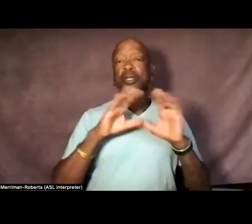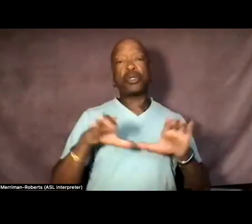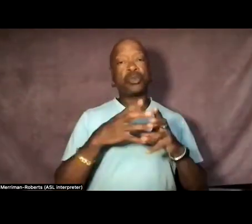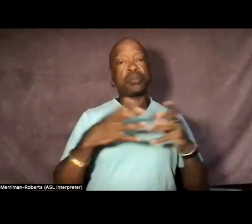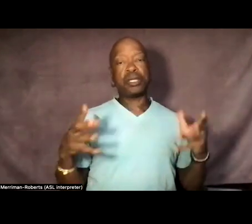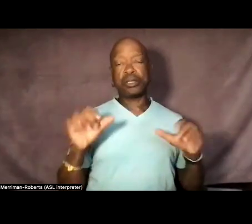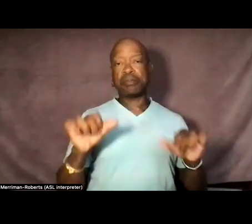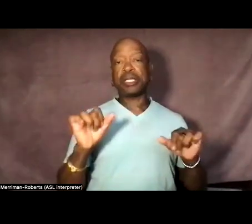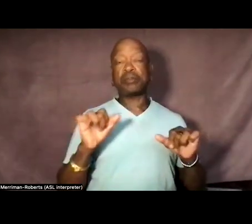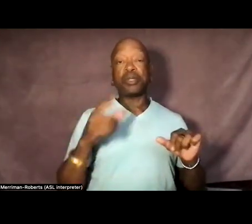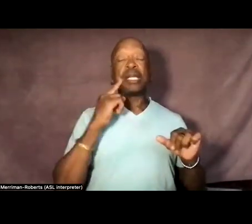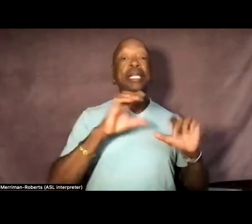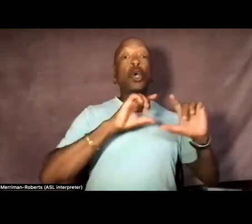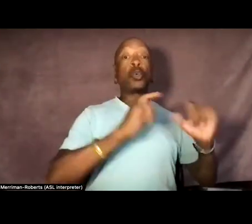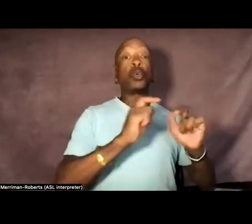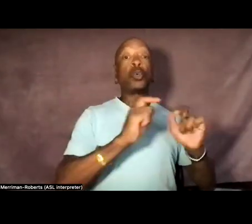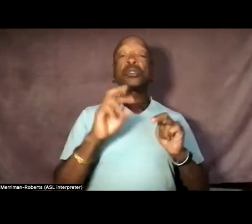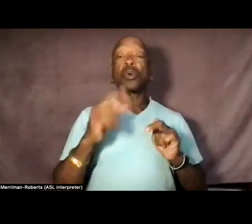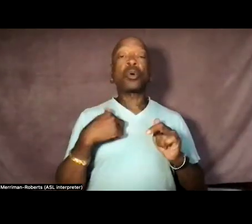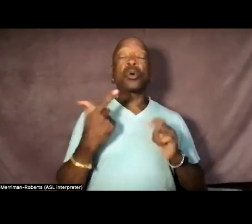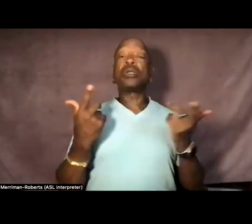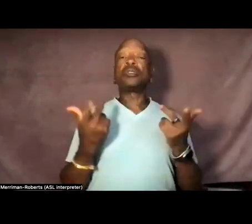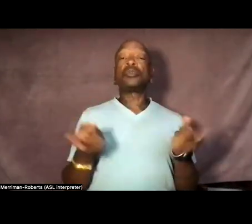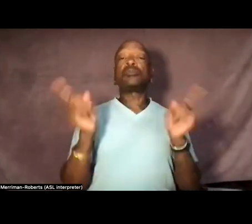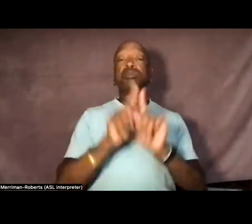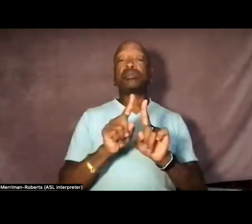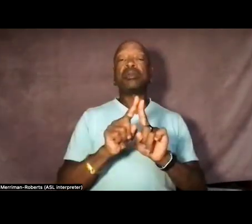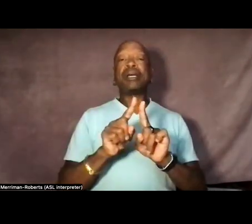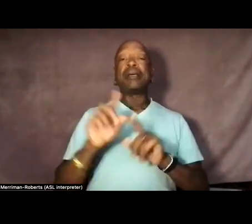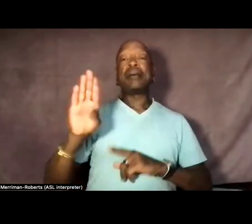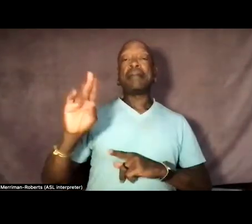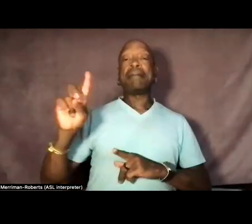or to use a buddy system to deter harassment this may not work in Long Island with how their bill is